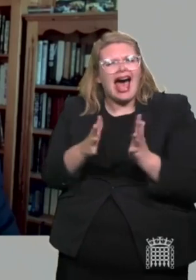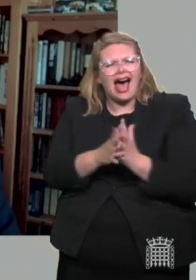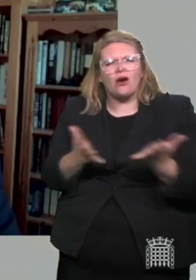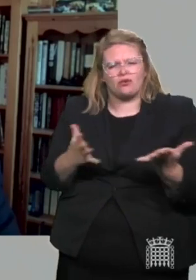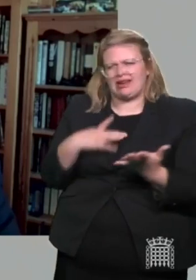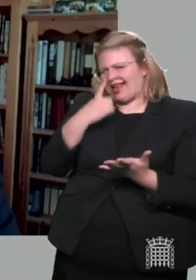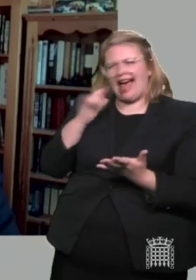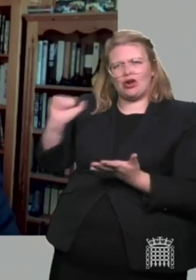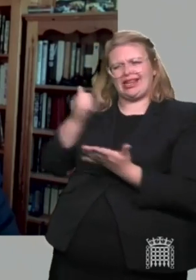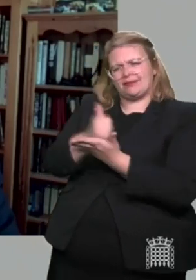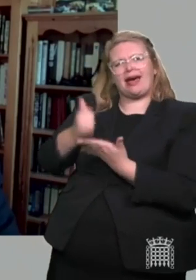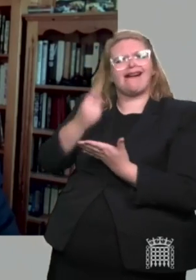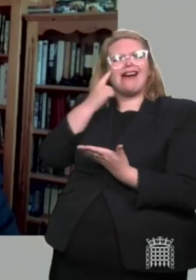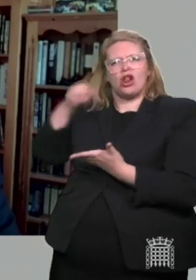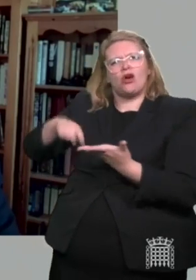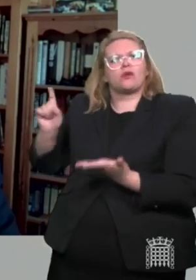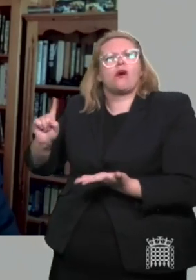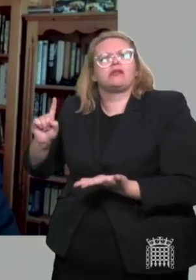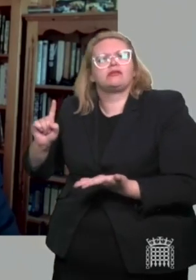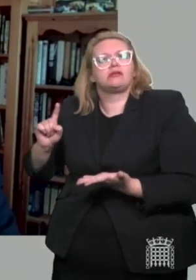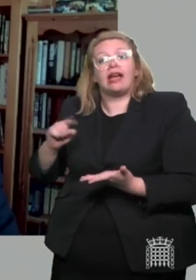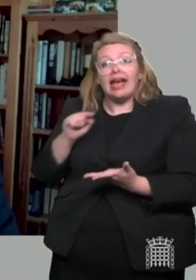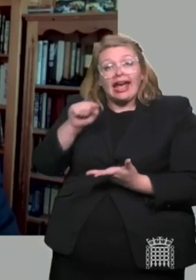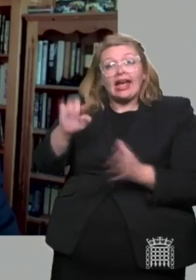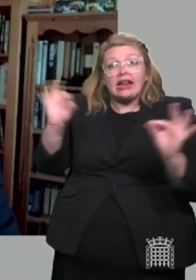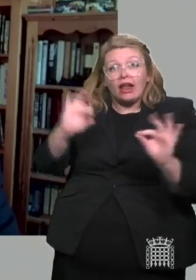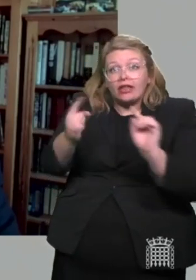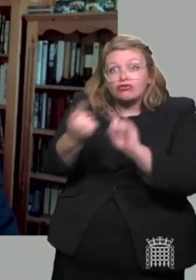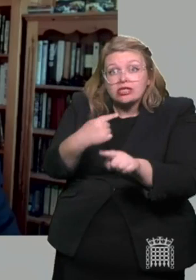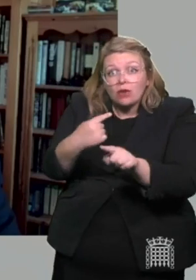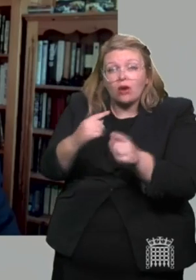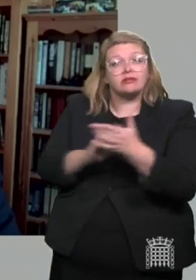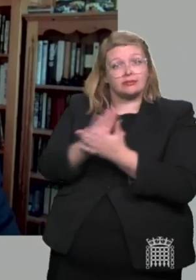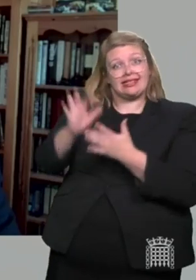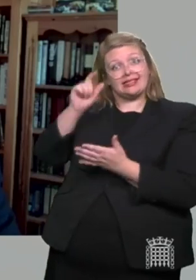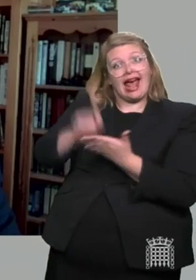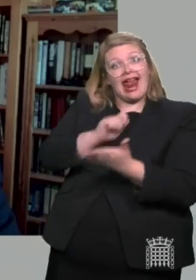that if he continues to fail to answer these questions, the Electoral Commission has the powers